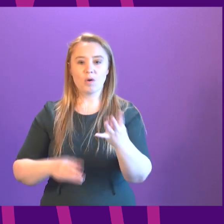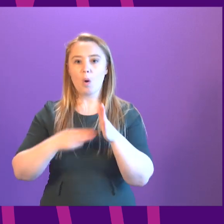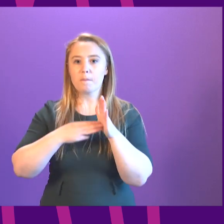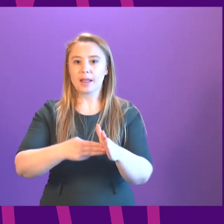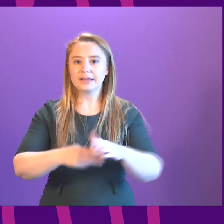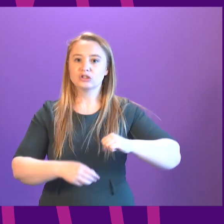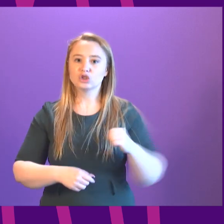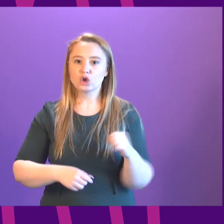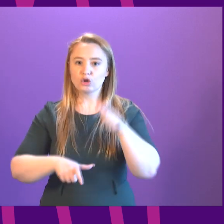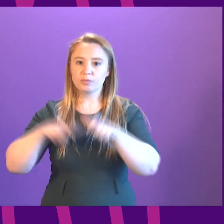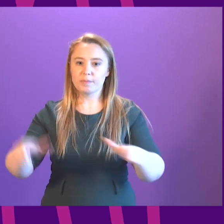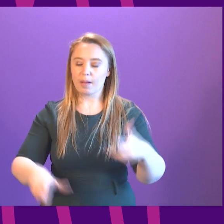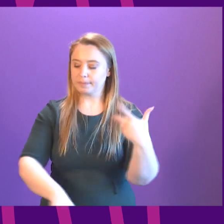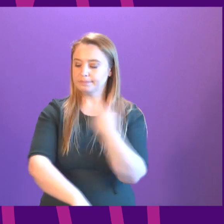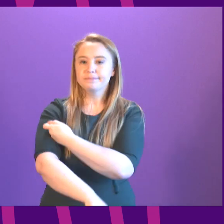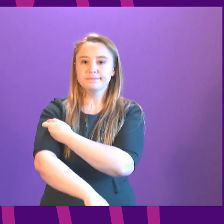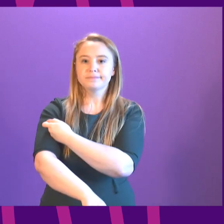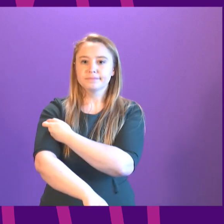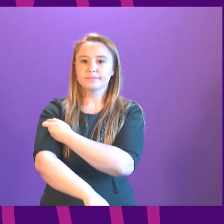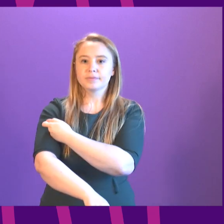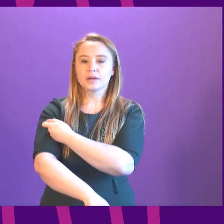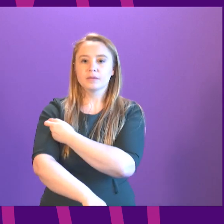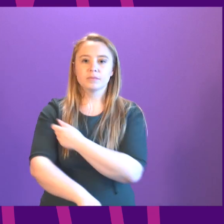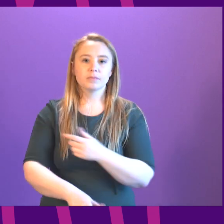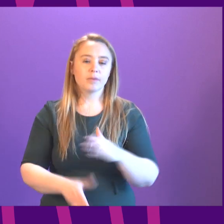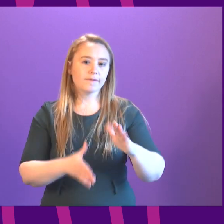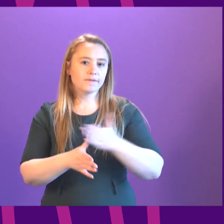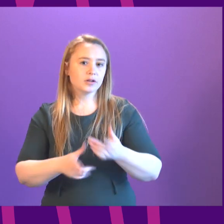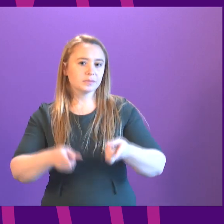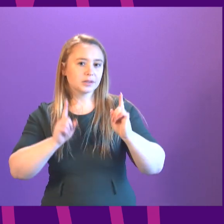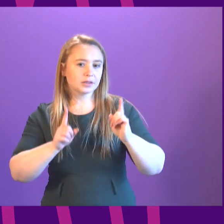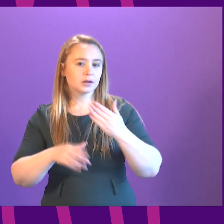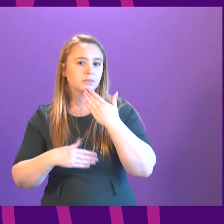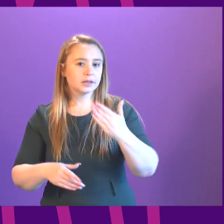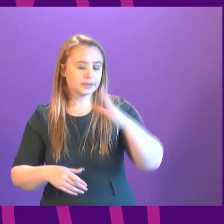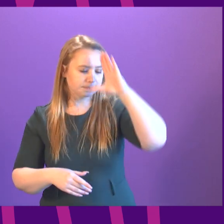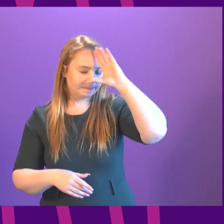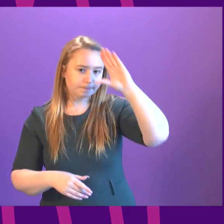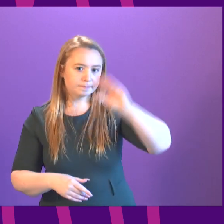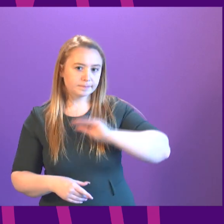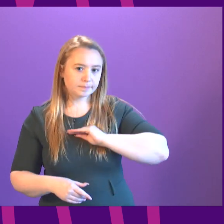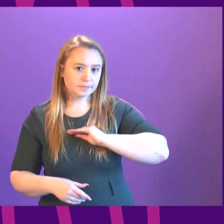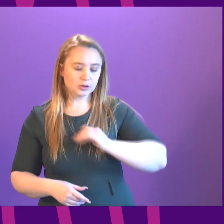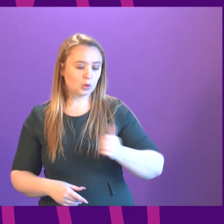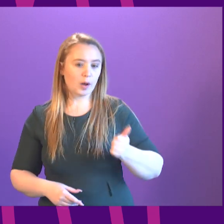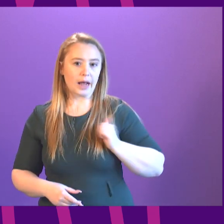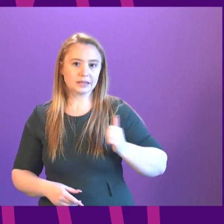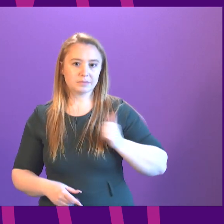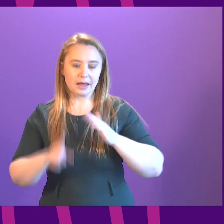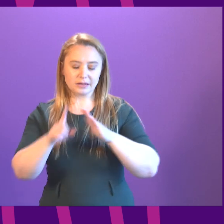can the First Minister share any information on where we might expect to be in January,